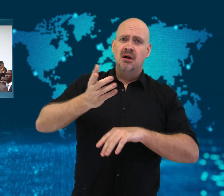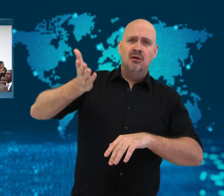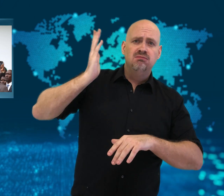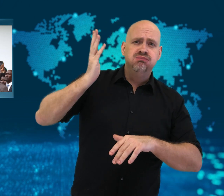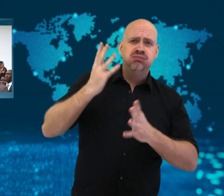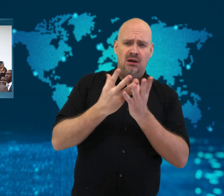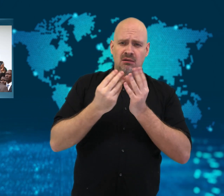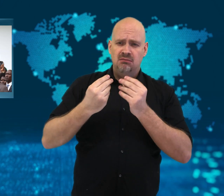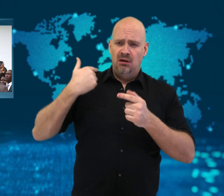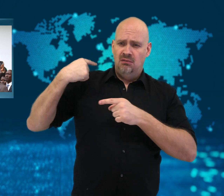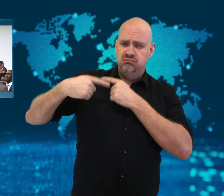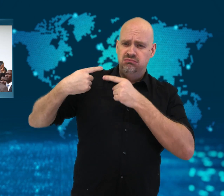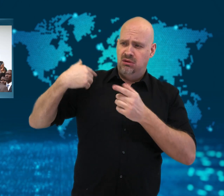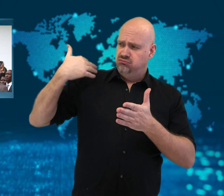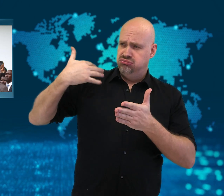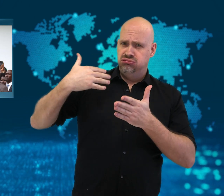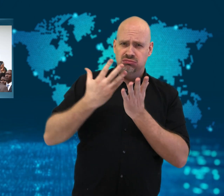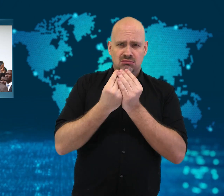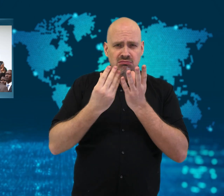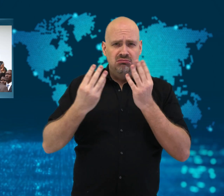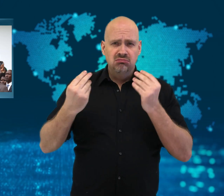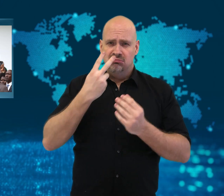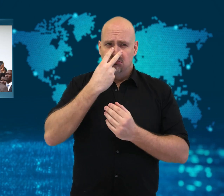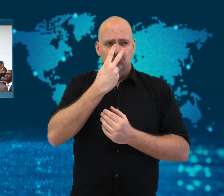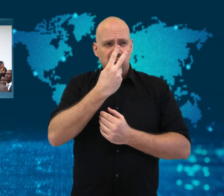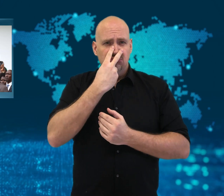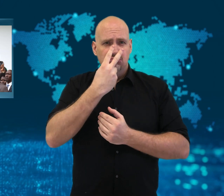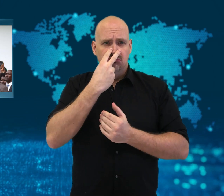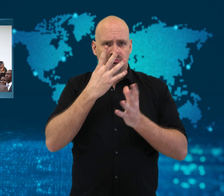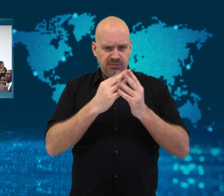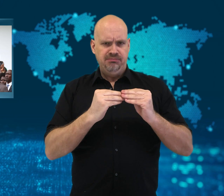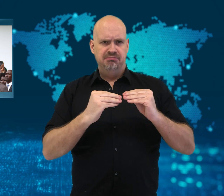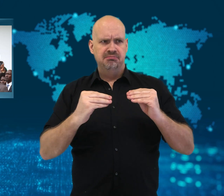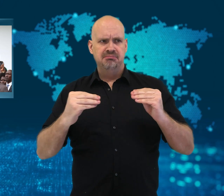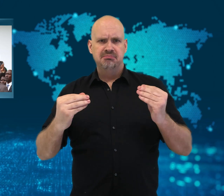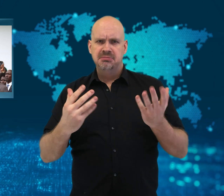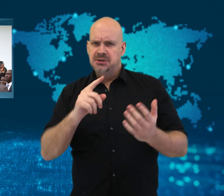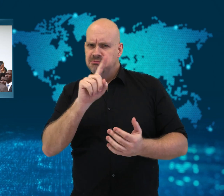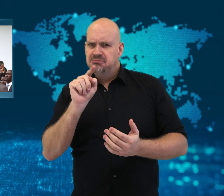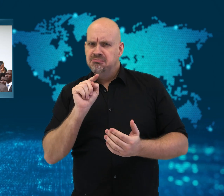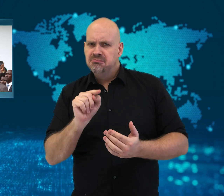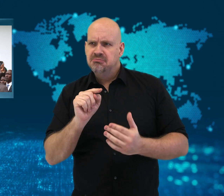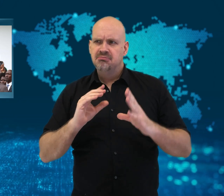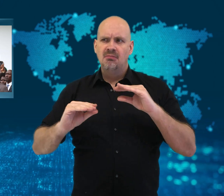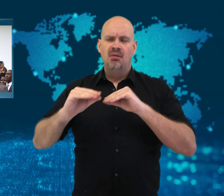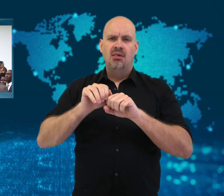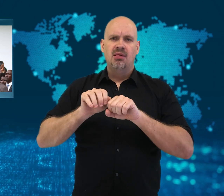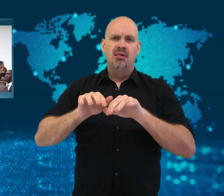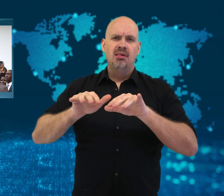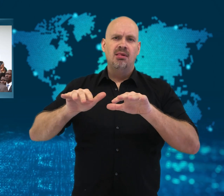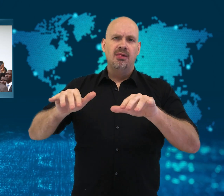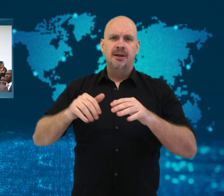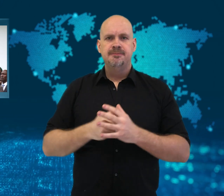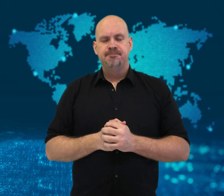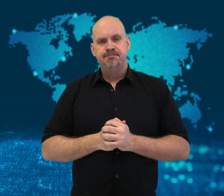speeches and appearances on state television several times a week.